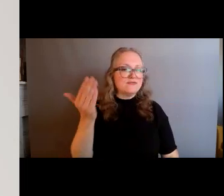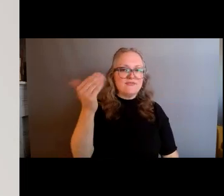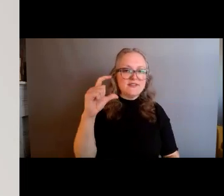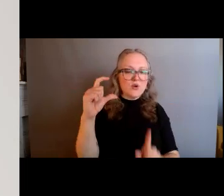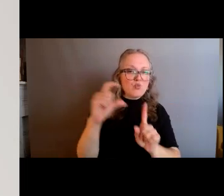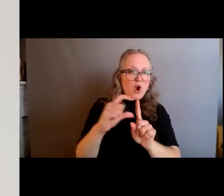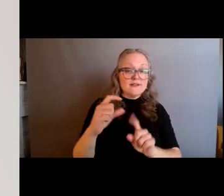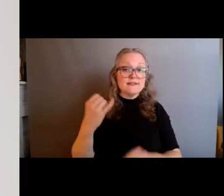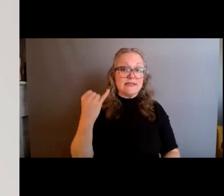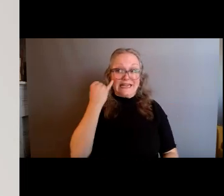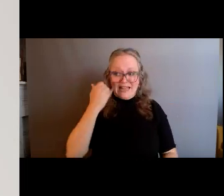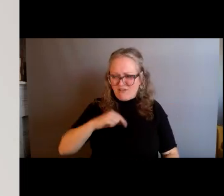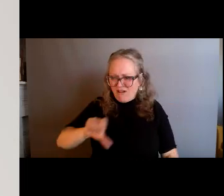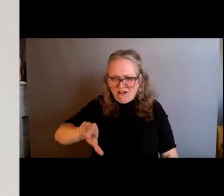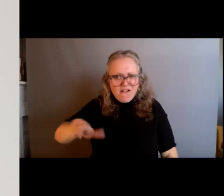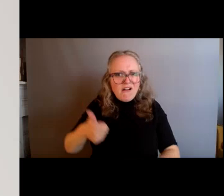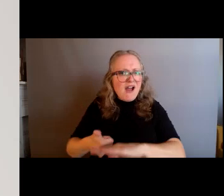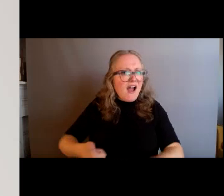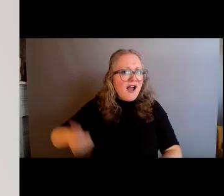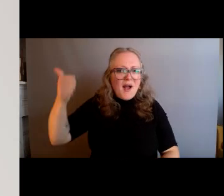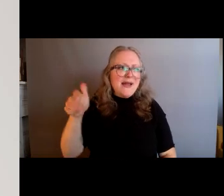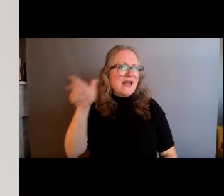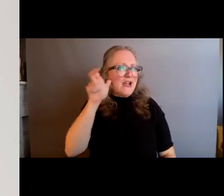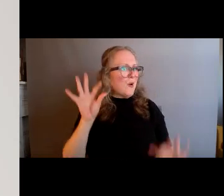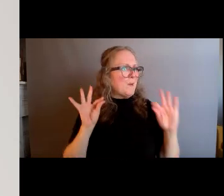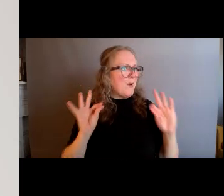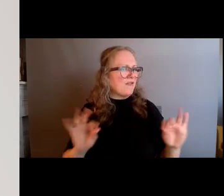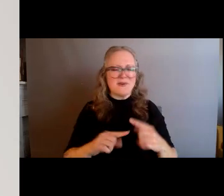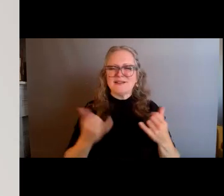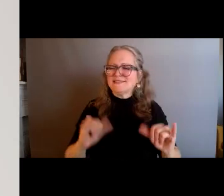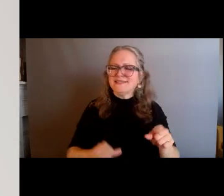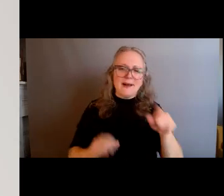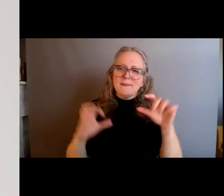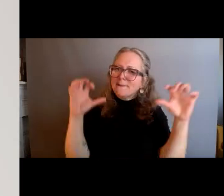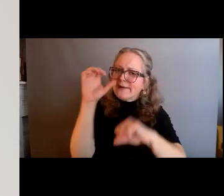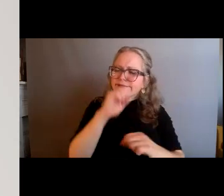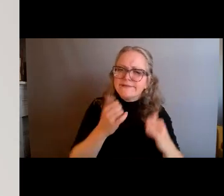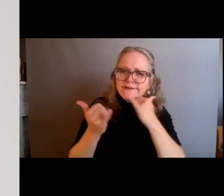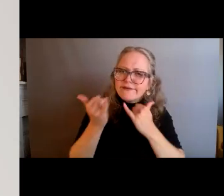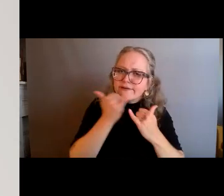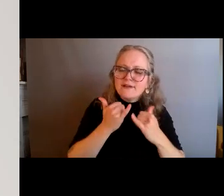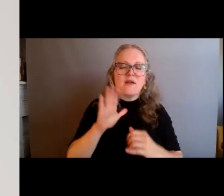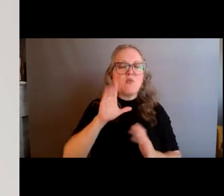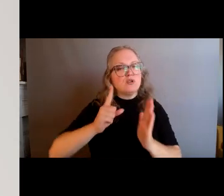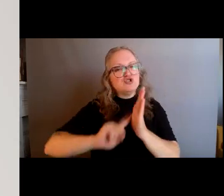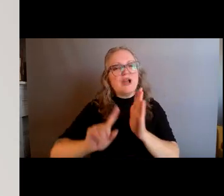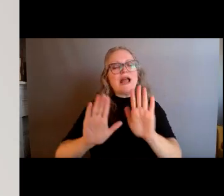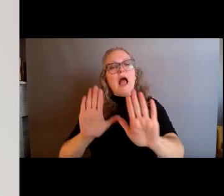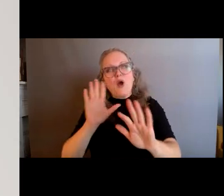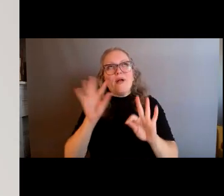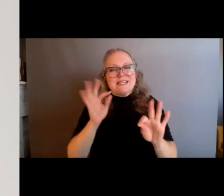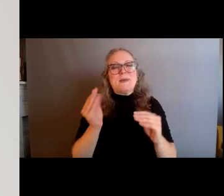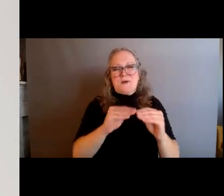I turn it up to where they hear perfectly. Then we're going to check and I'll tell you more about that in a minute too, that we're going to check about.